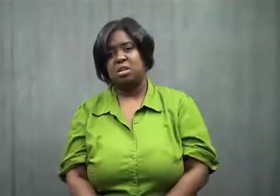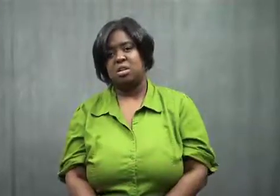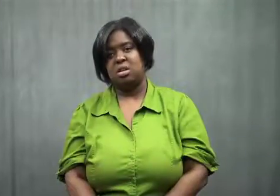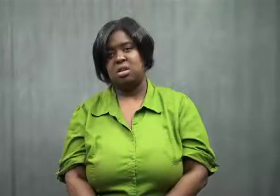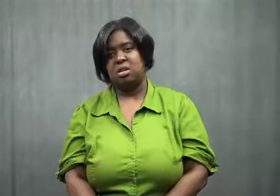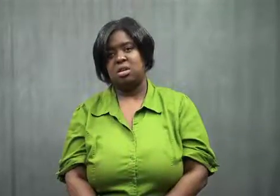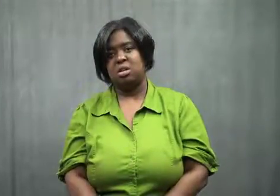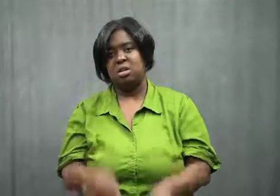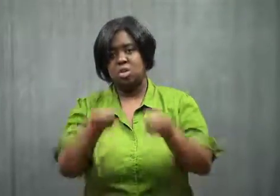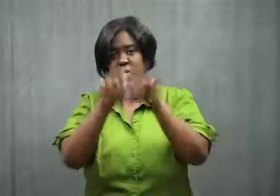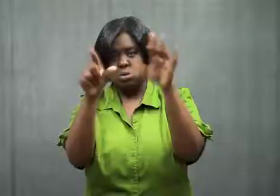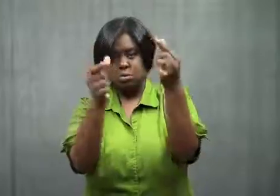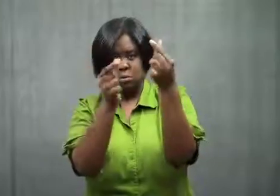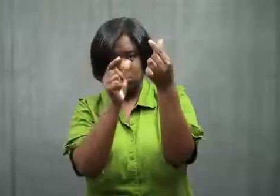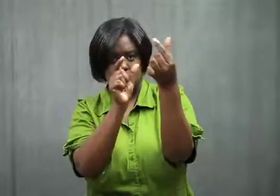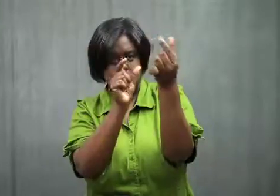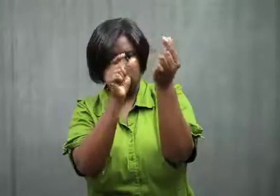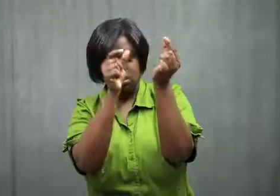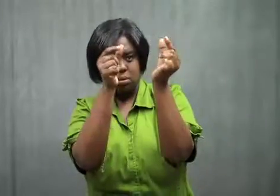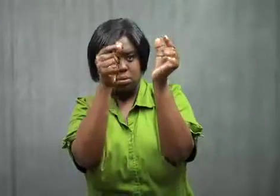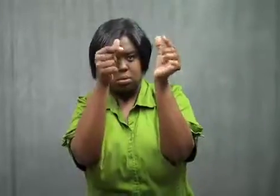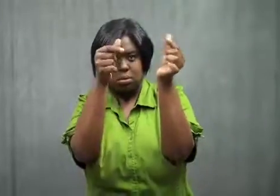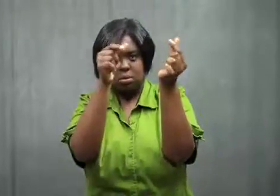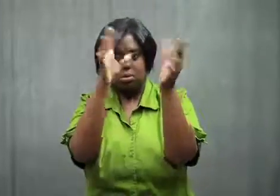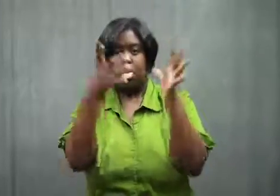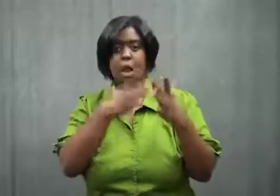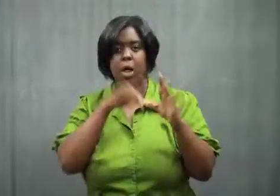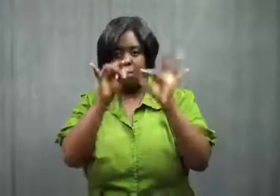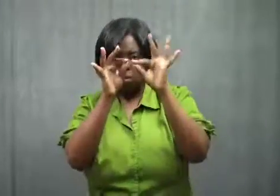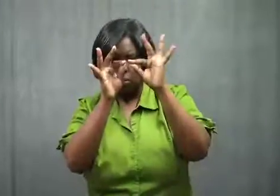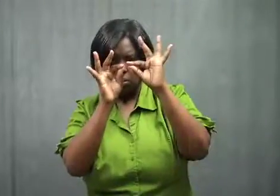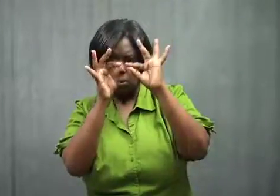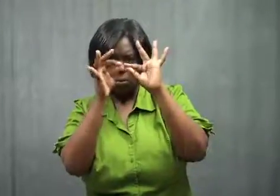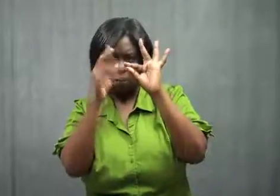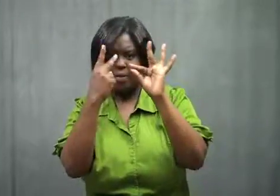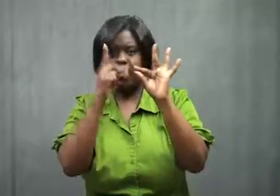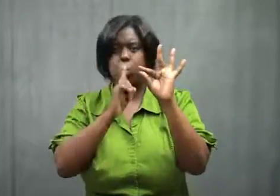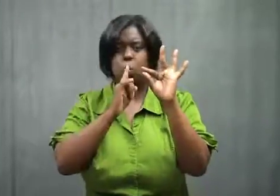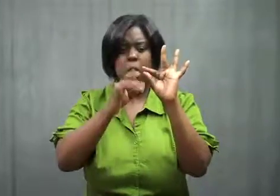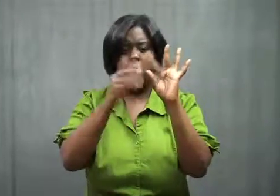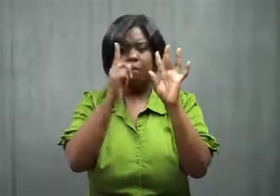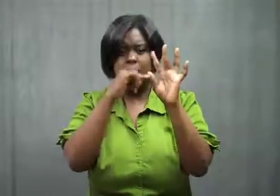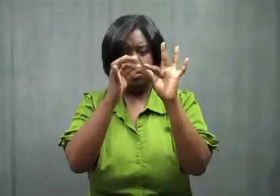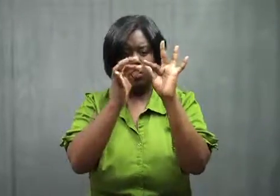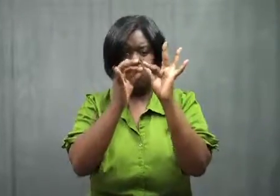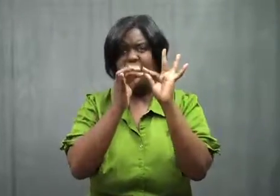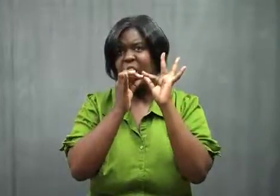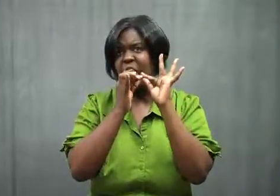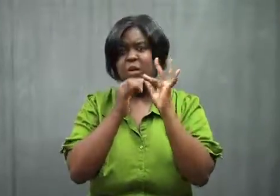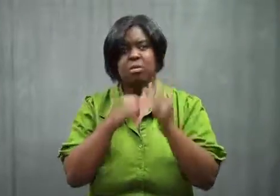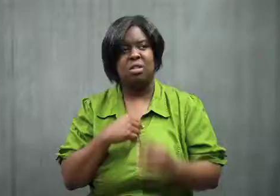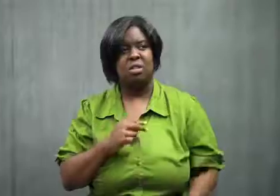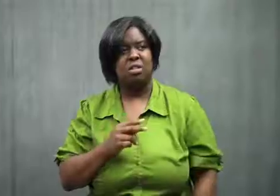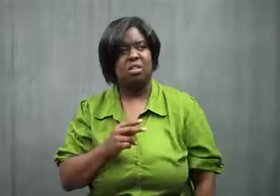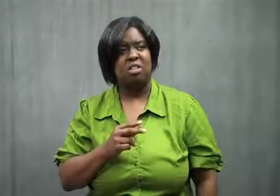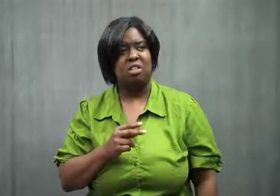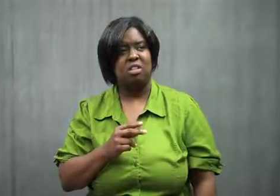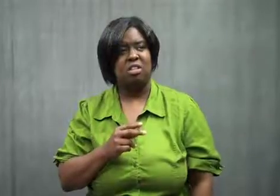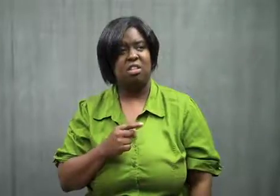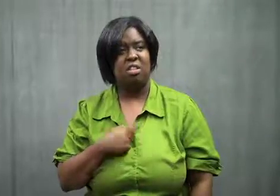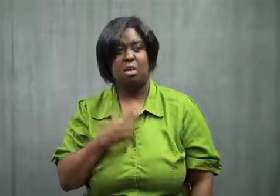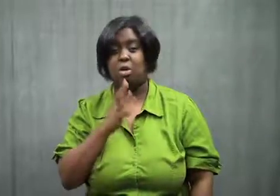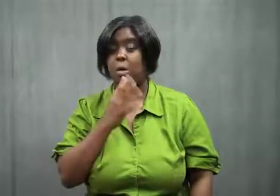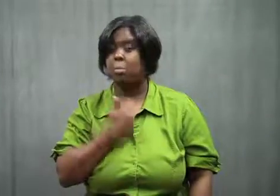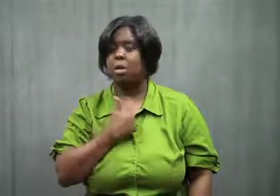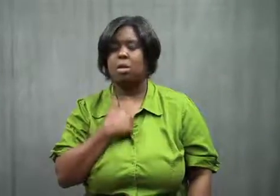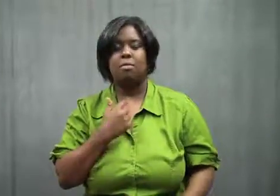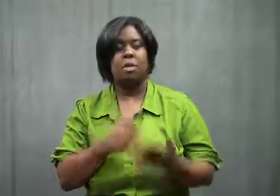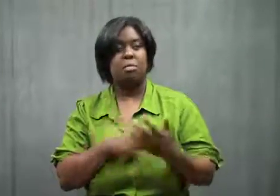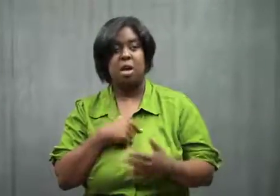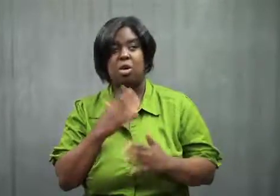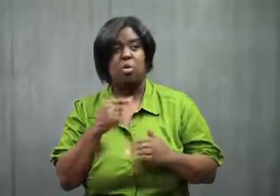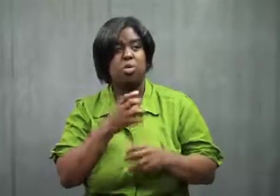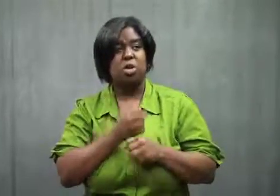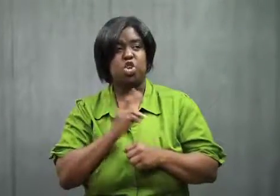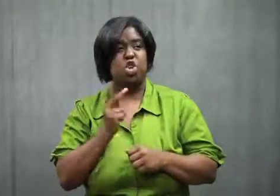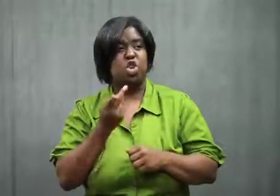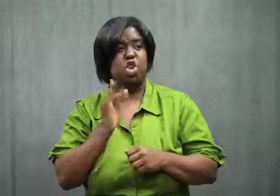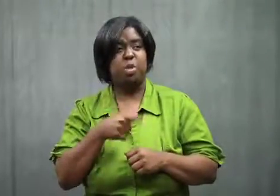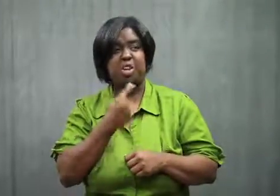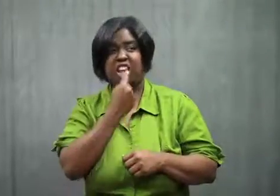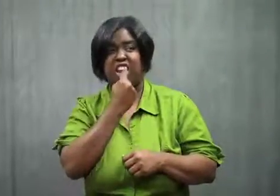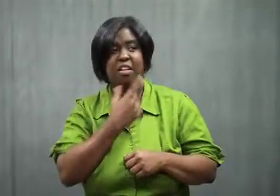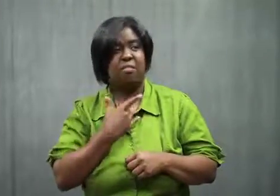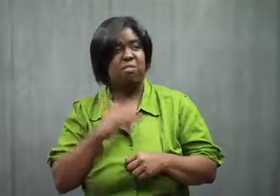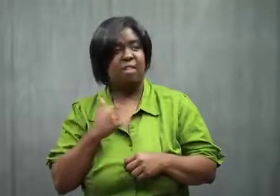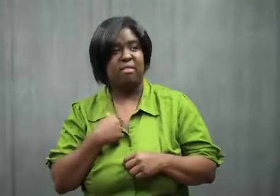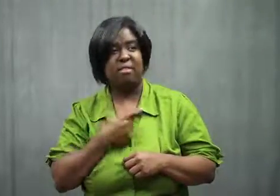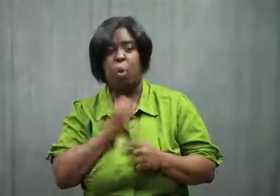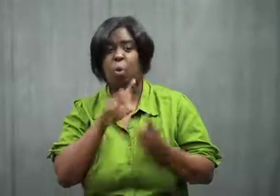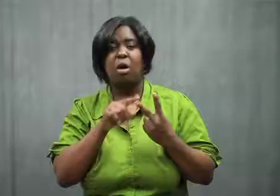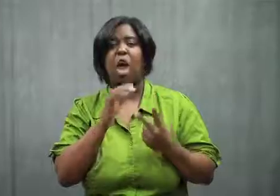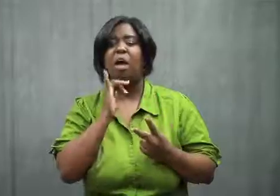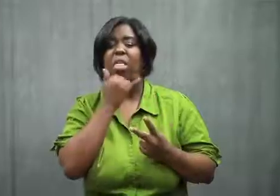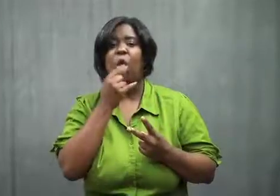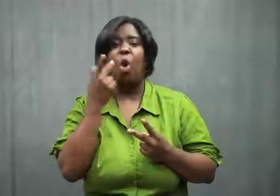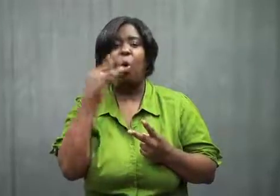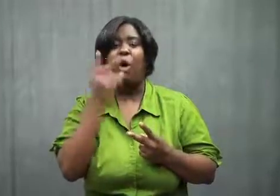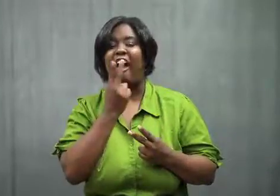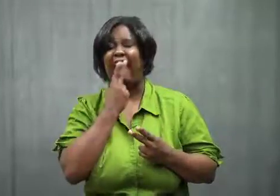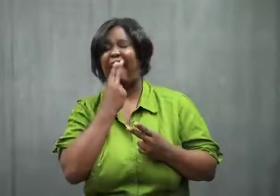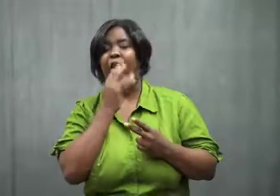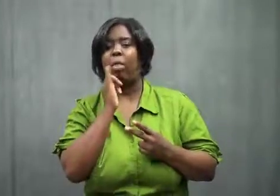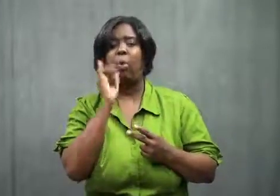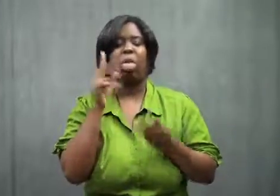She'll look over every inch of a shoe, feel it to determine if it's real for fake and test it with her teeth.